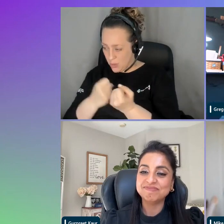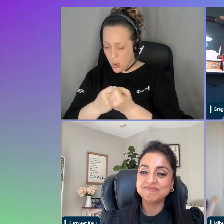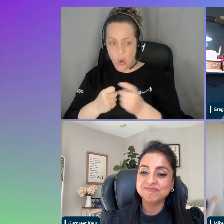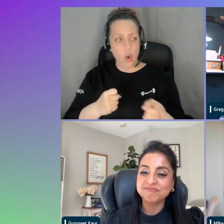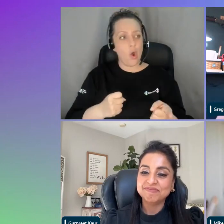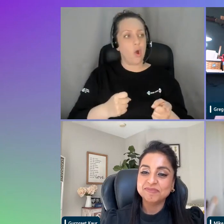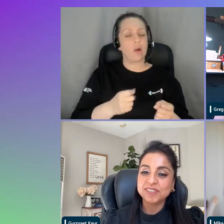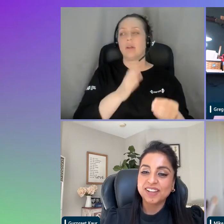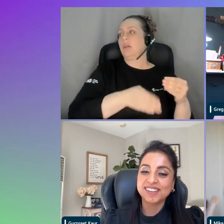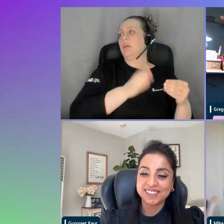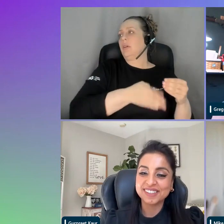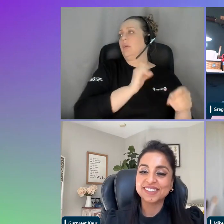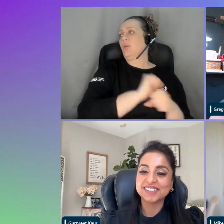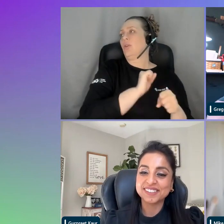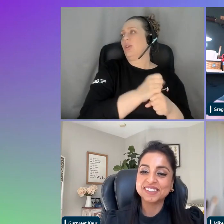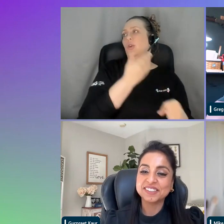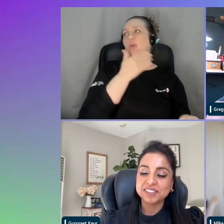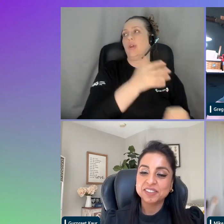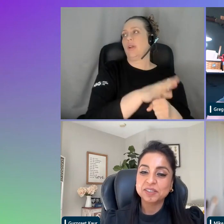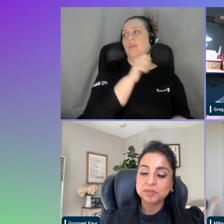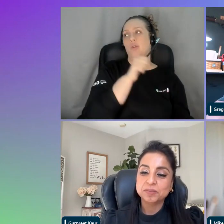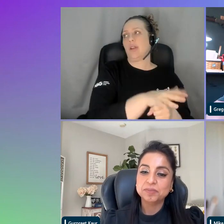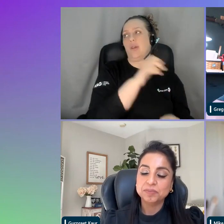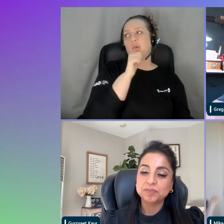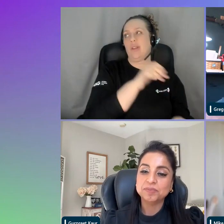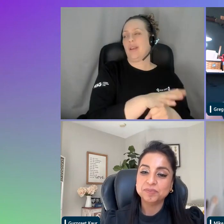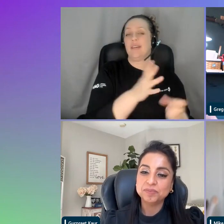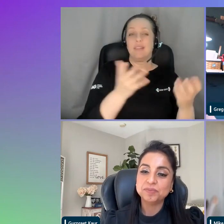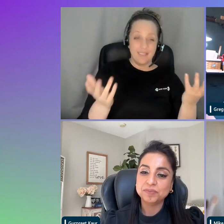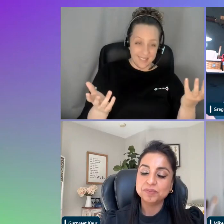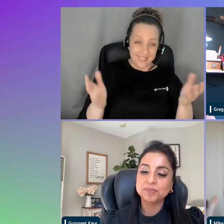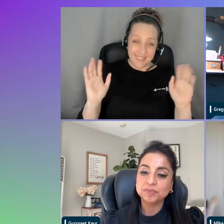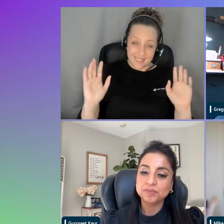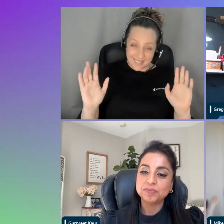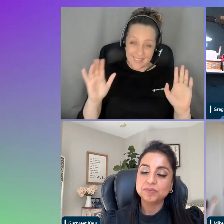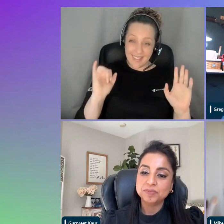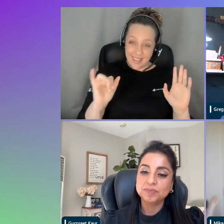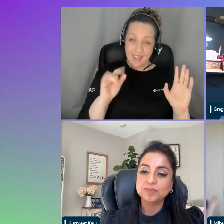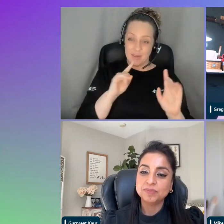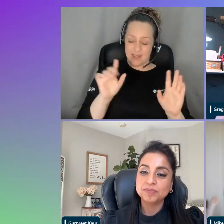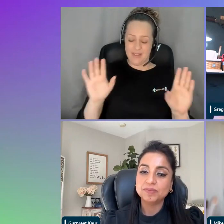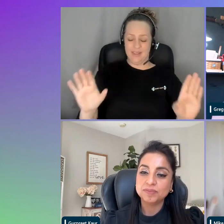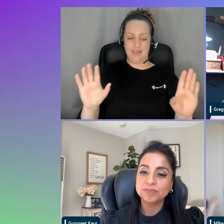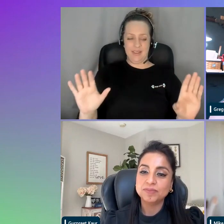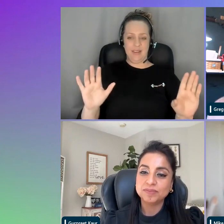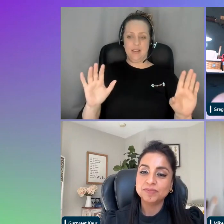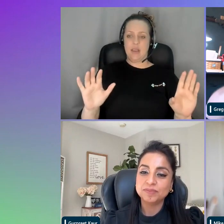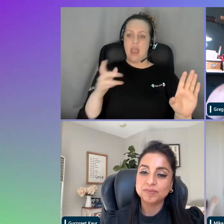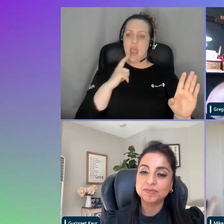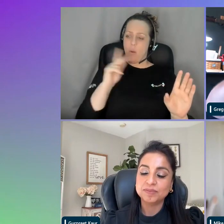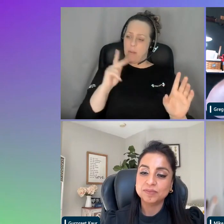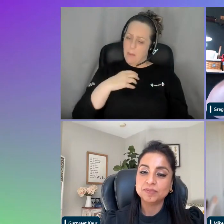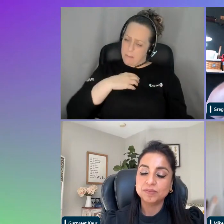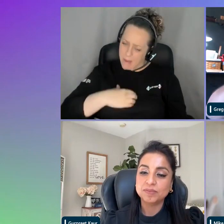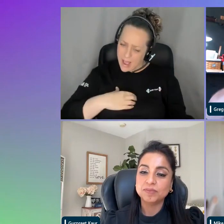it's easy to get caught up in is this sort of dichotomy between, do we want people to become true believers, or do we just want